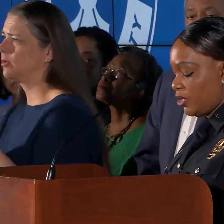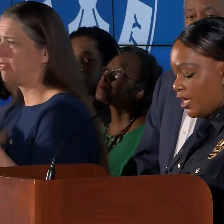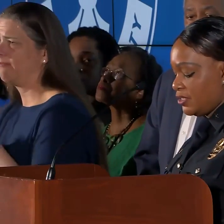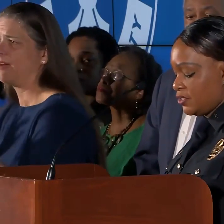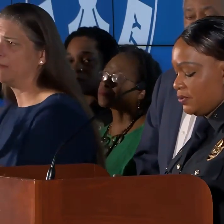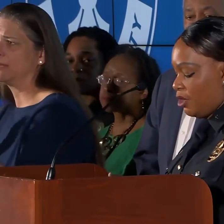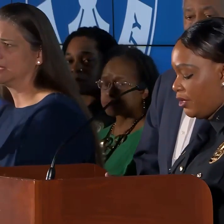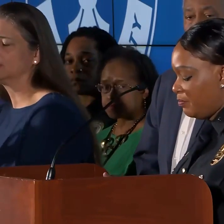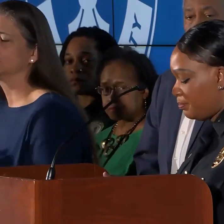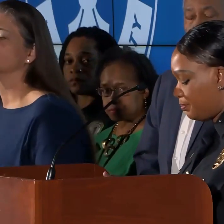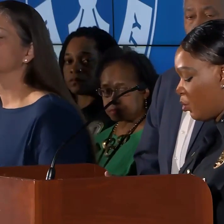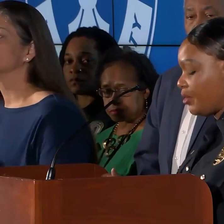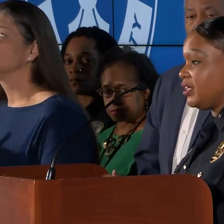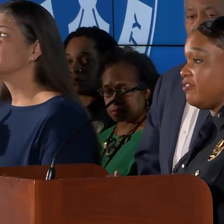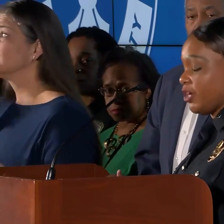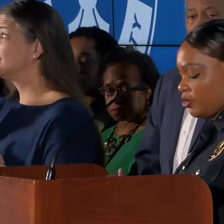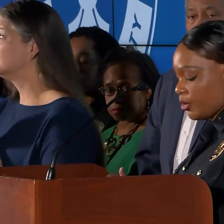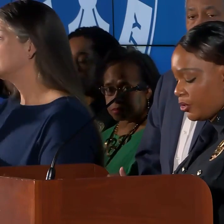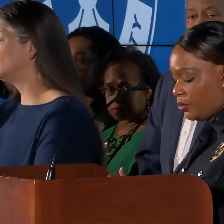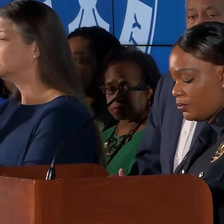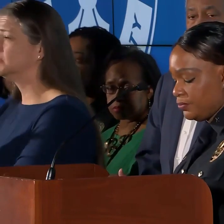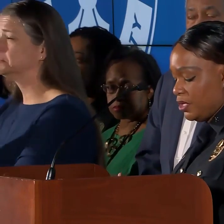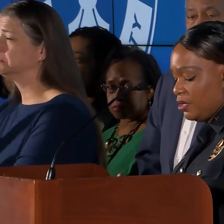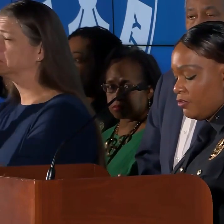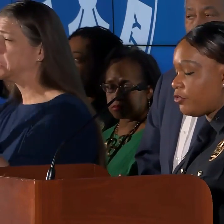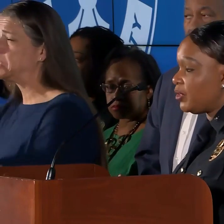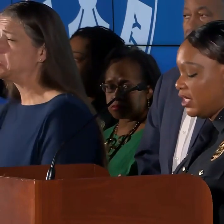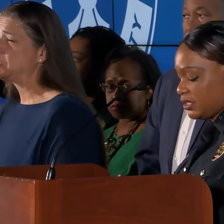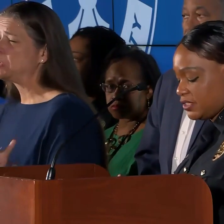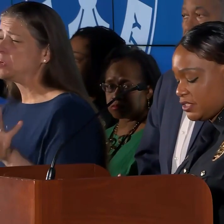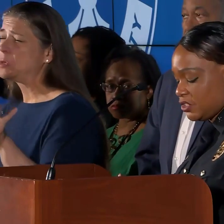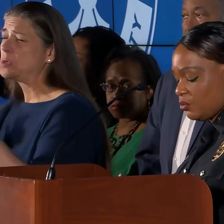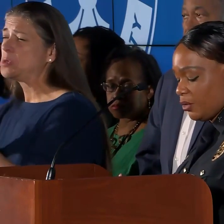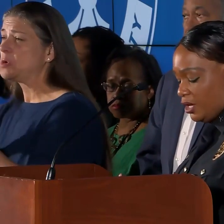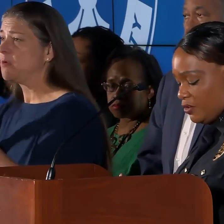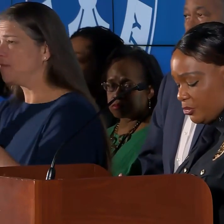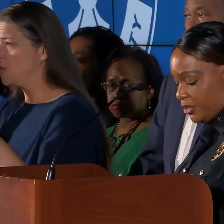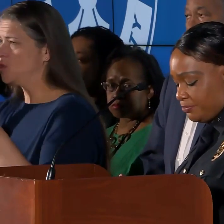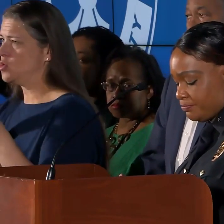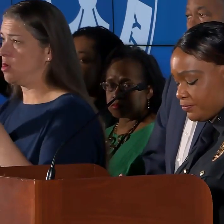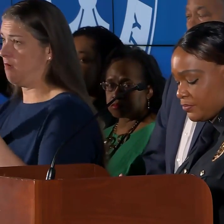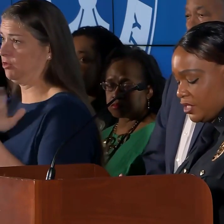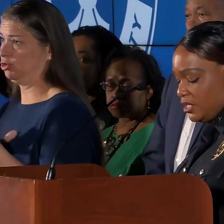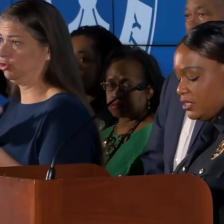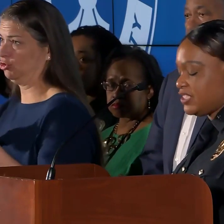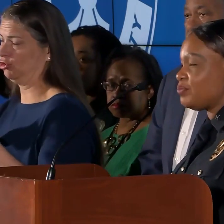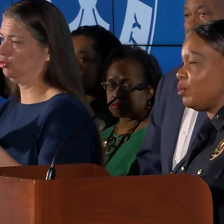days are important and very critical for Nicholas's recovery. This is will